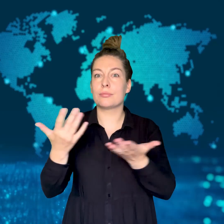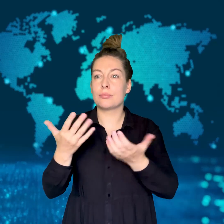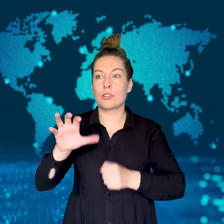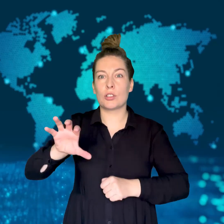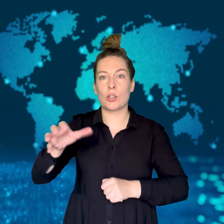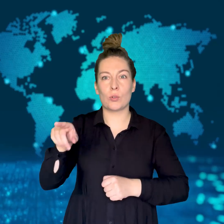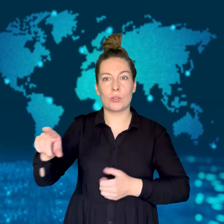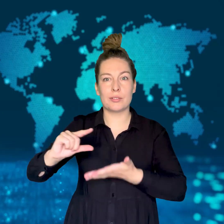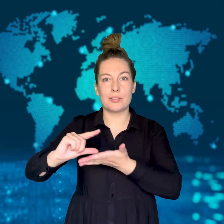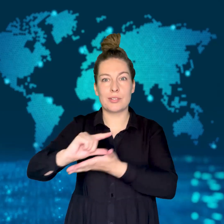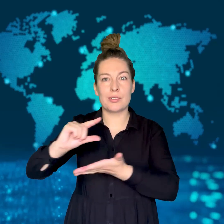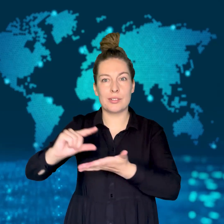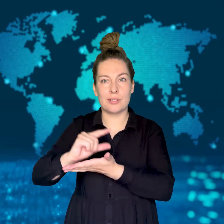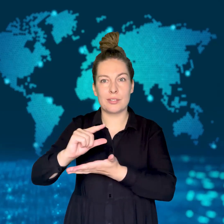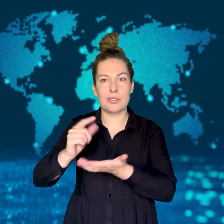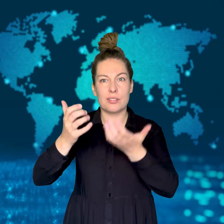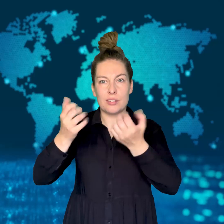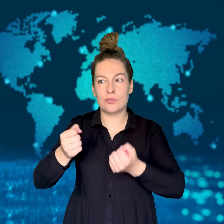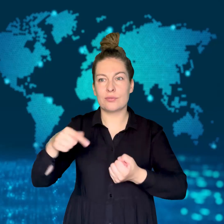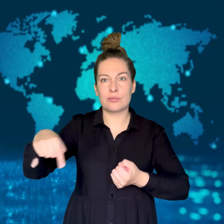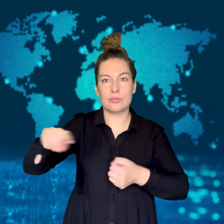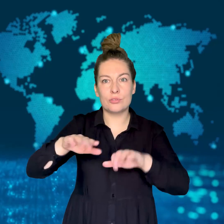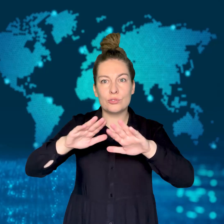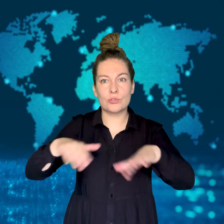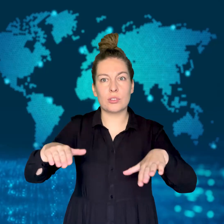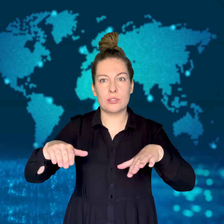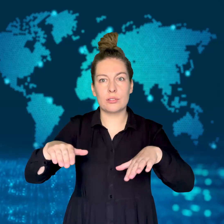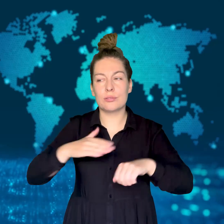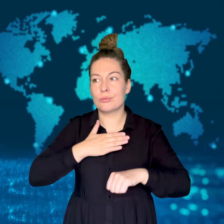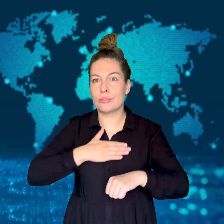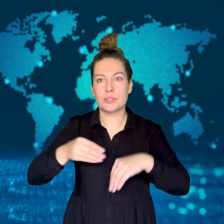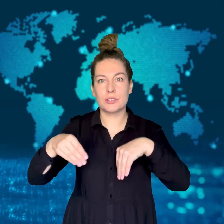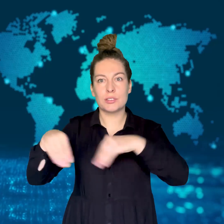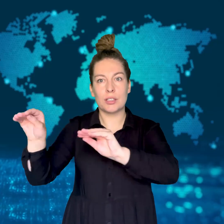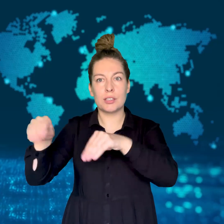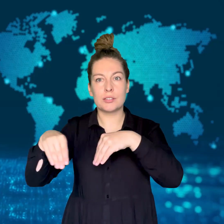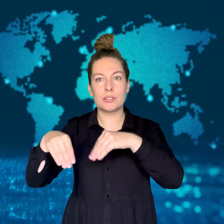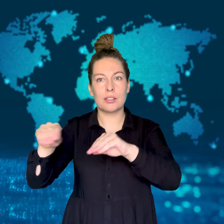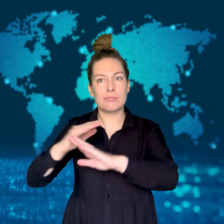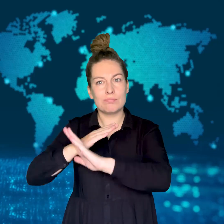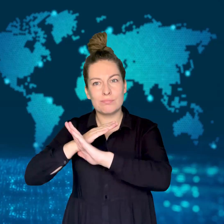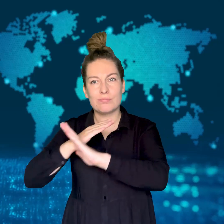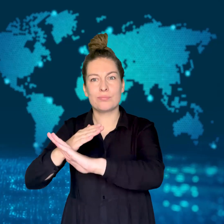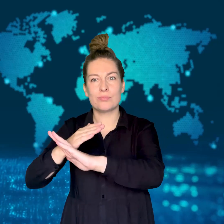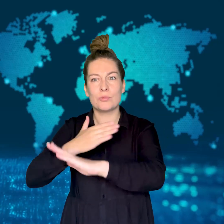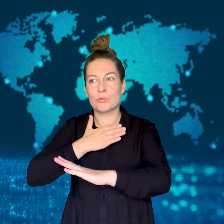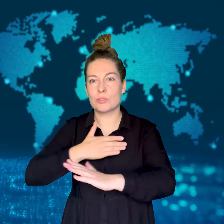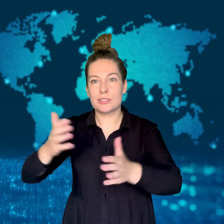in Ghana mistakenly took children from their own homes.